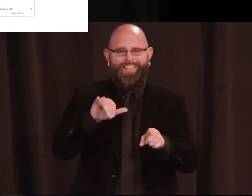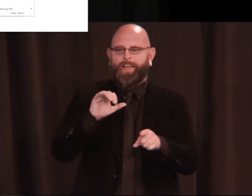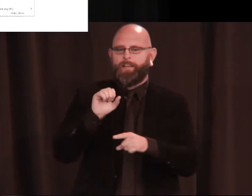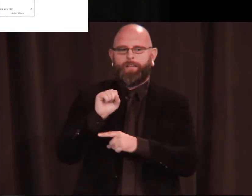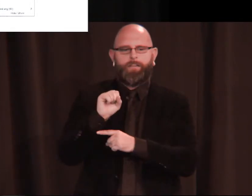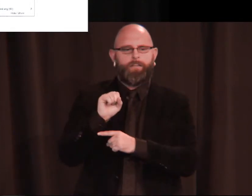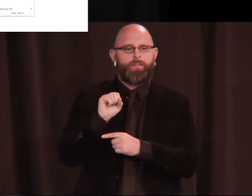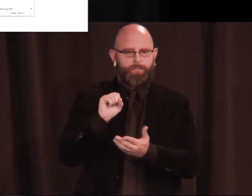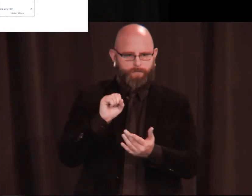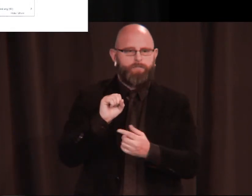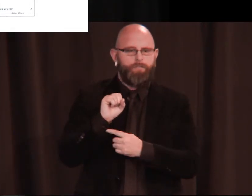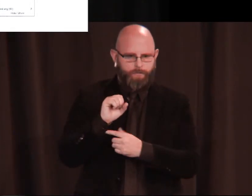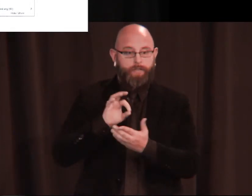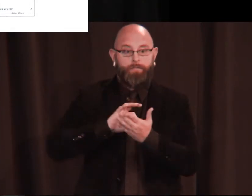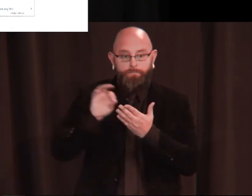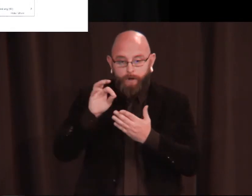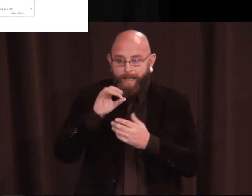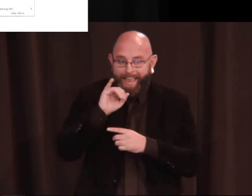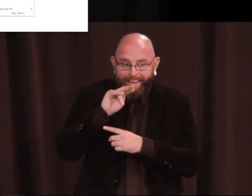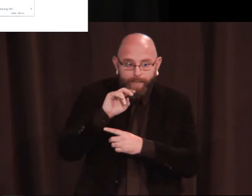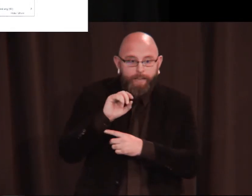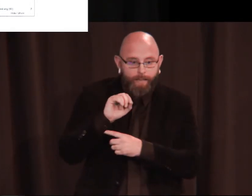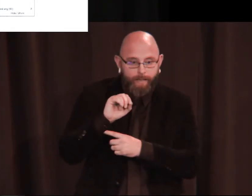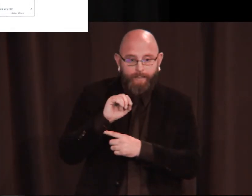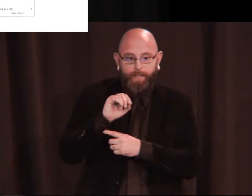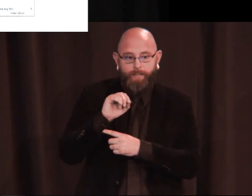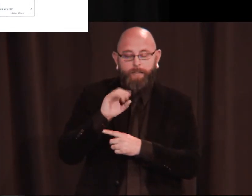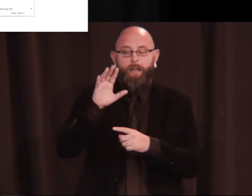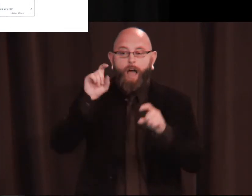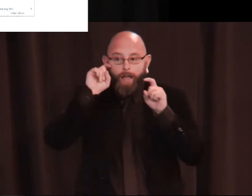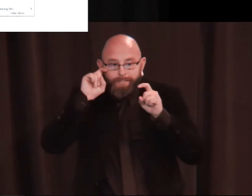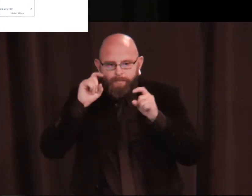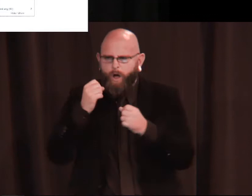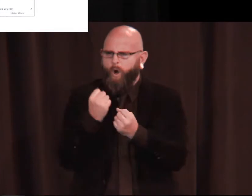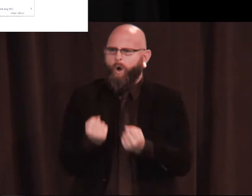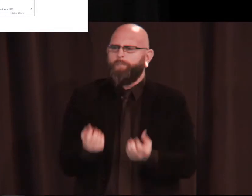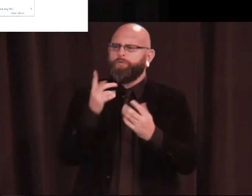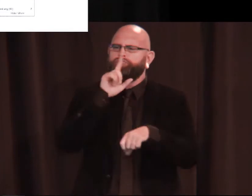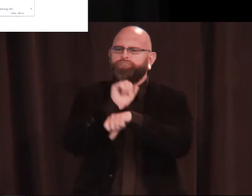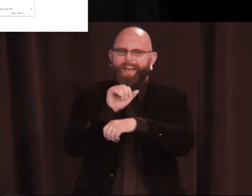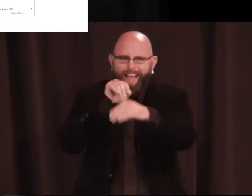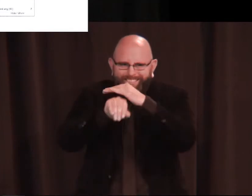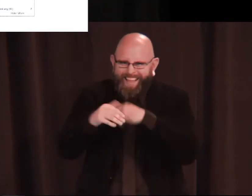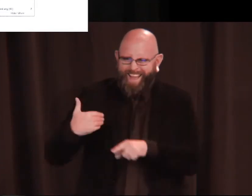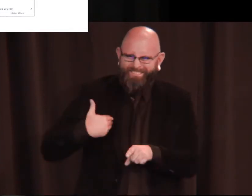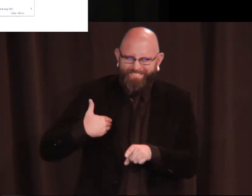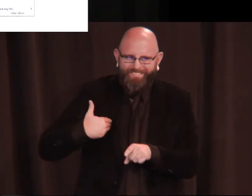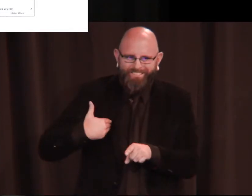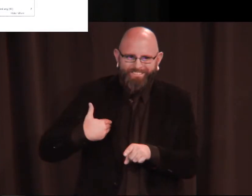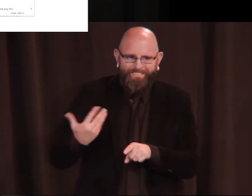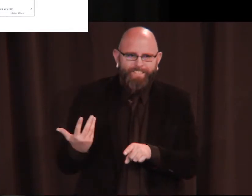so how much access do they have with their hearing aids on, and then also -- oops --